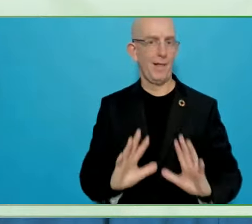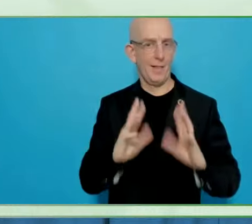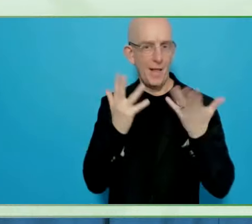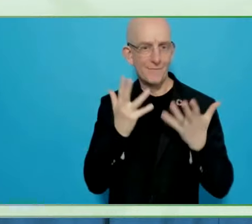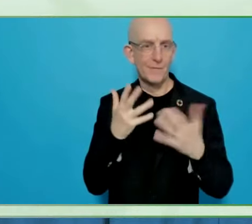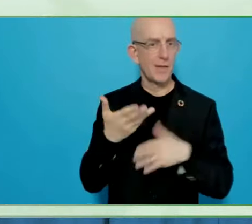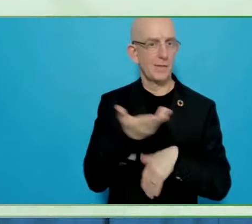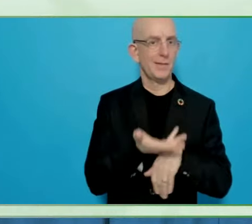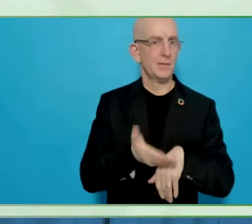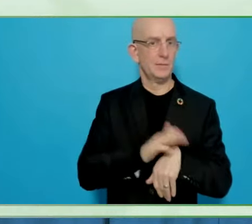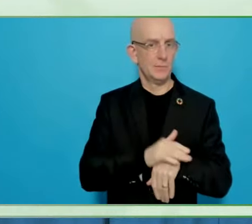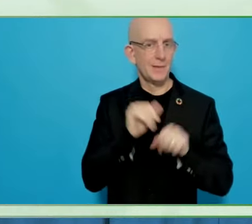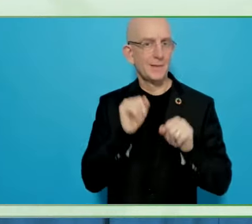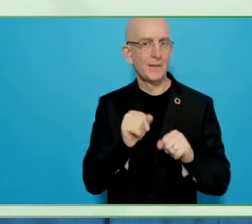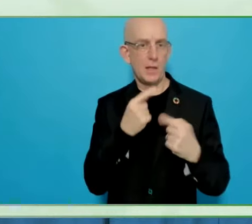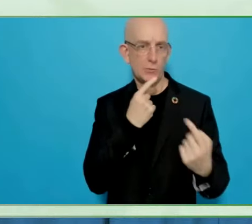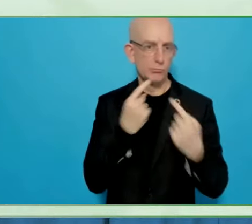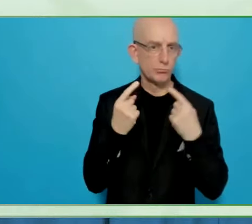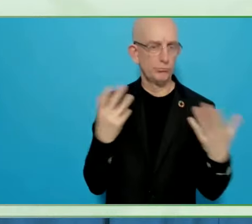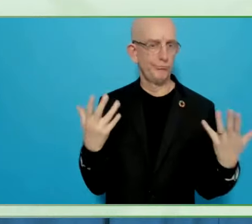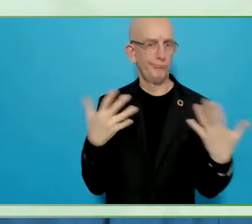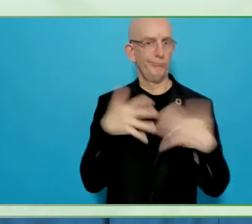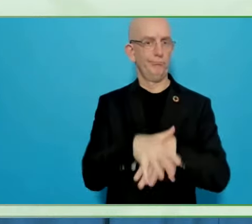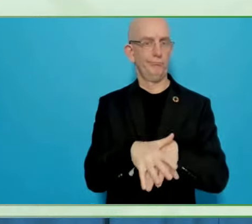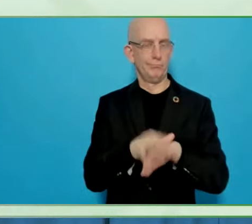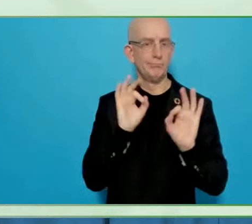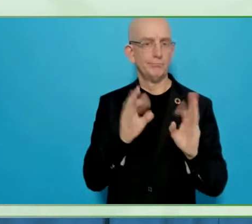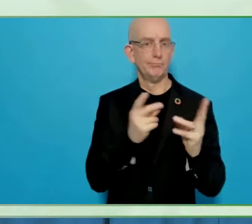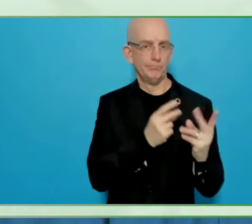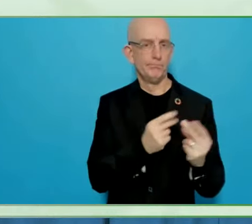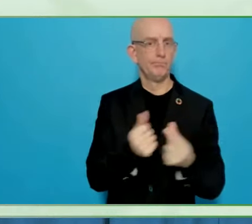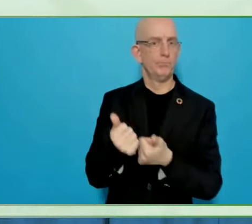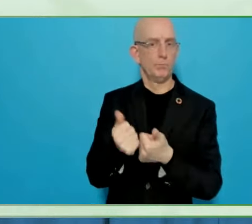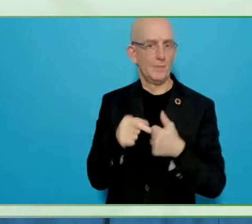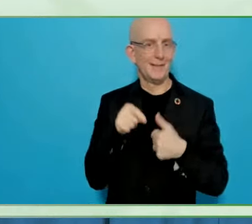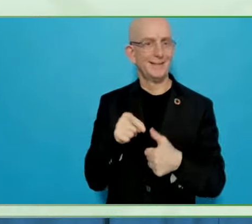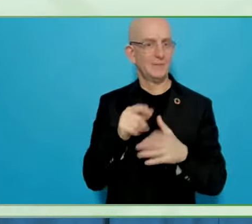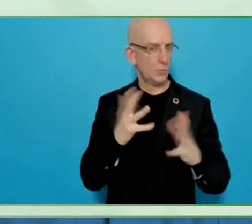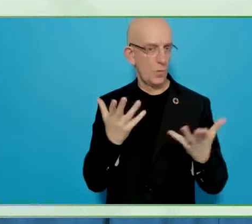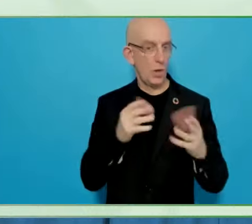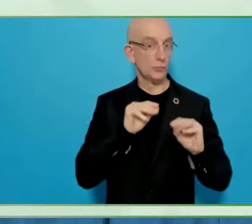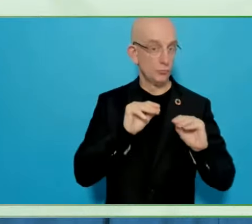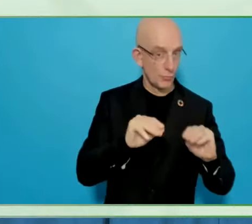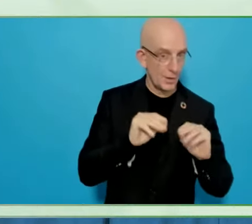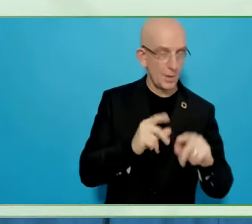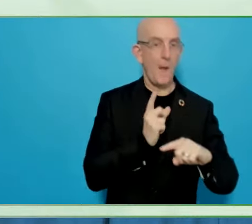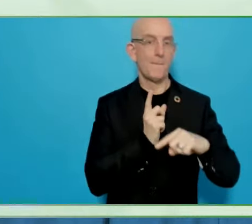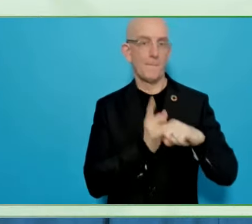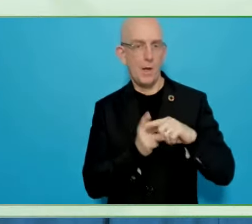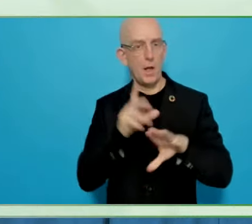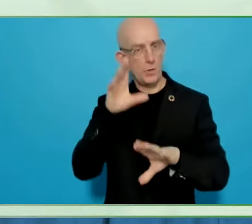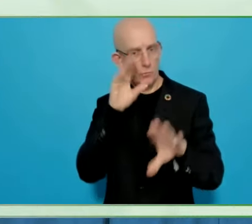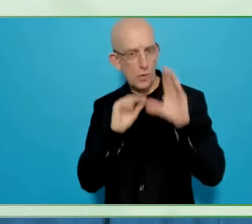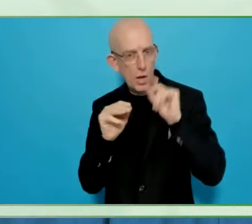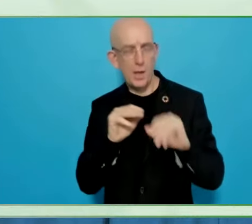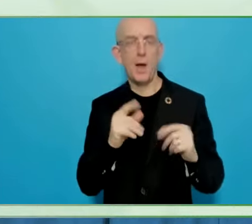a mandate request for a company in the European accessibility act and